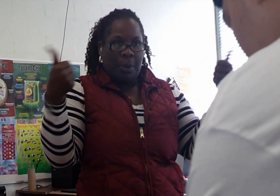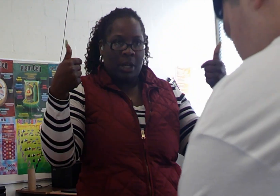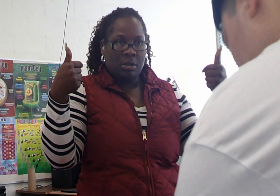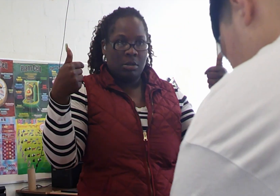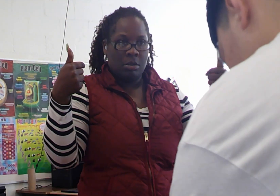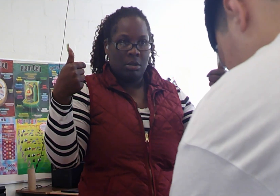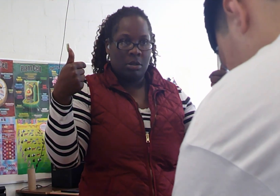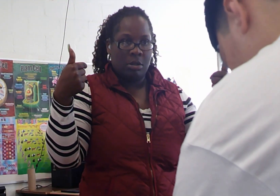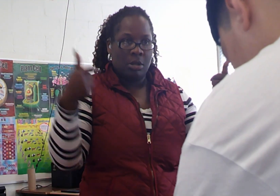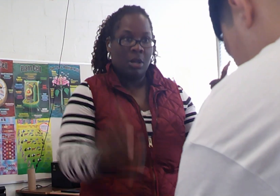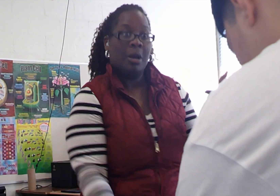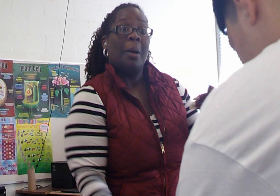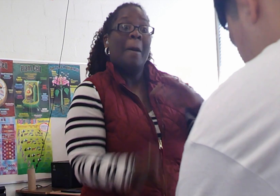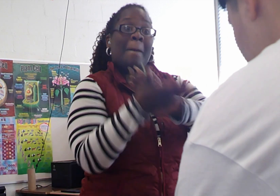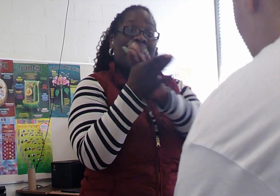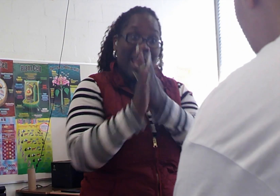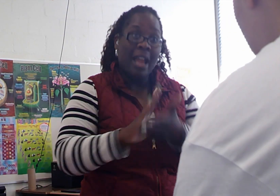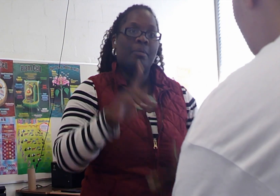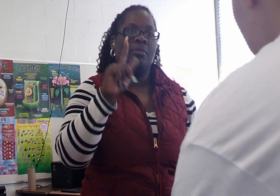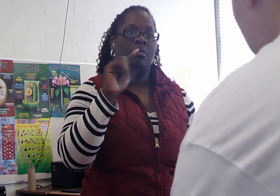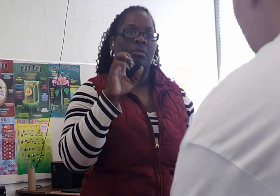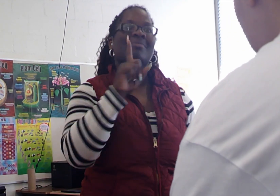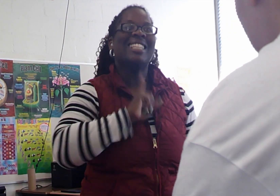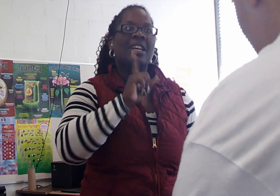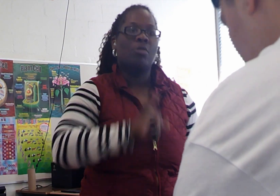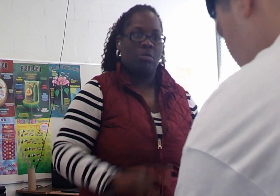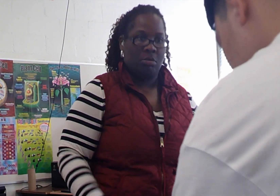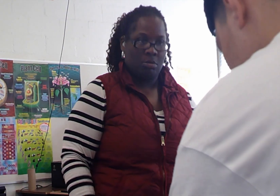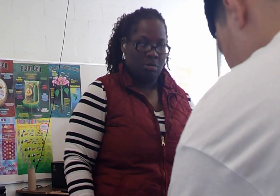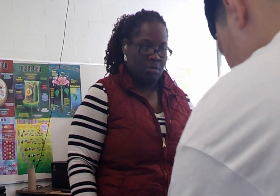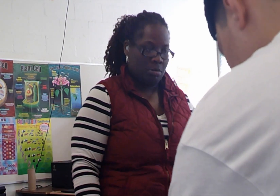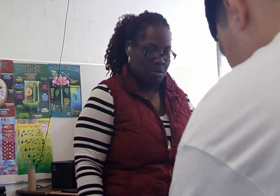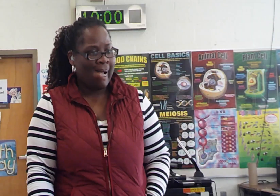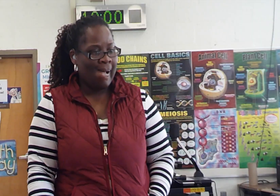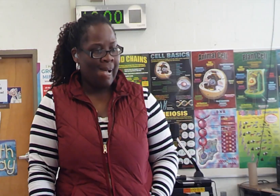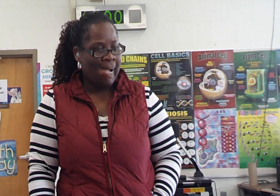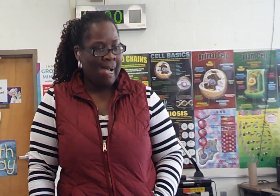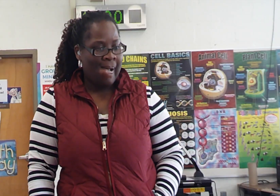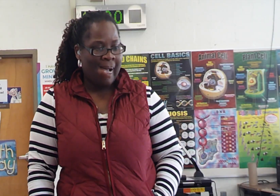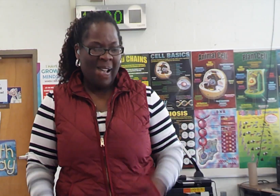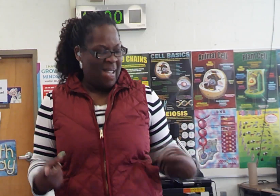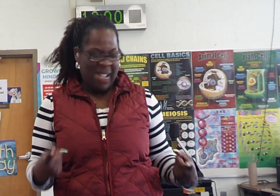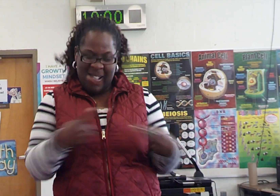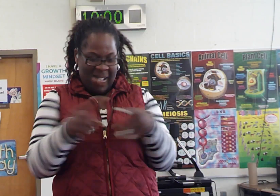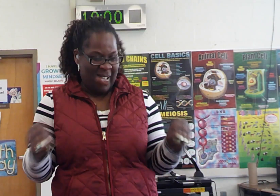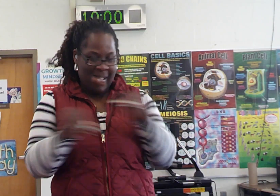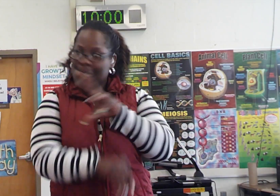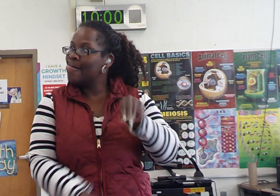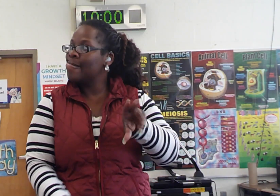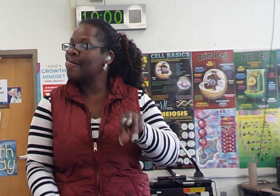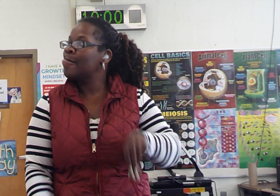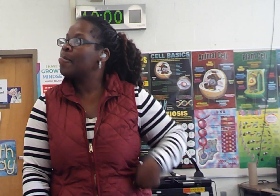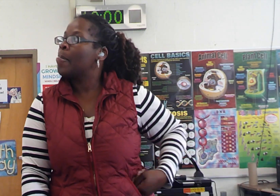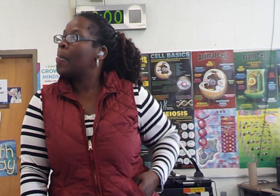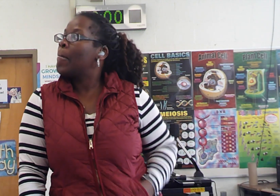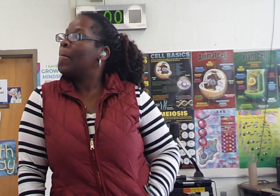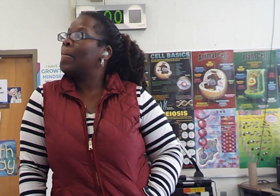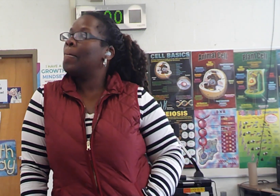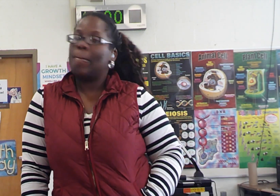Yes. The sister chromatids are separated. They become single. No, they don't swap.